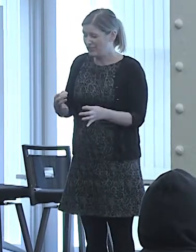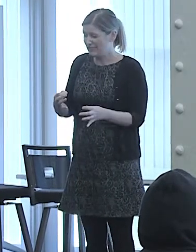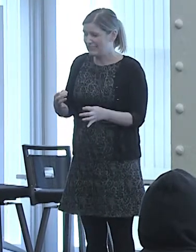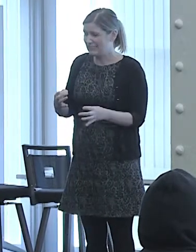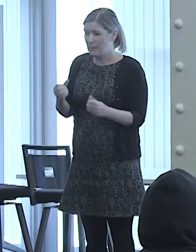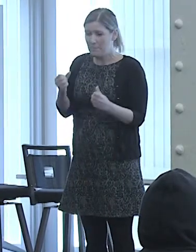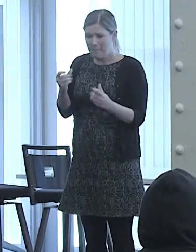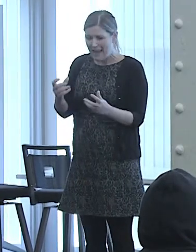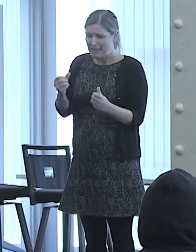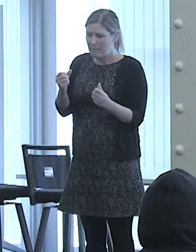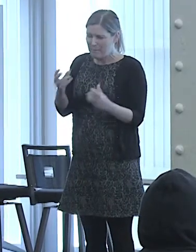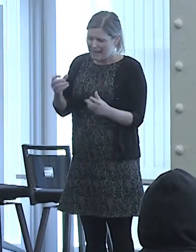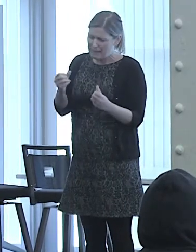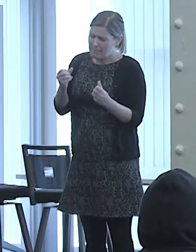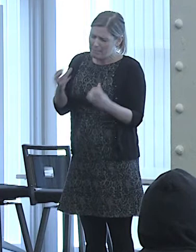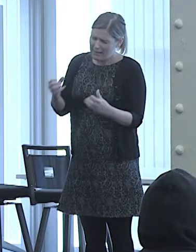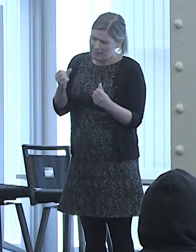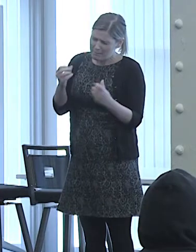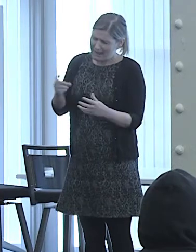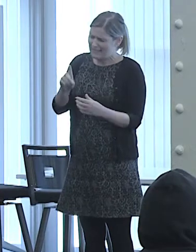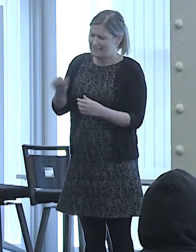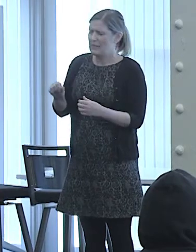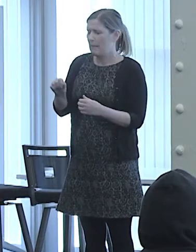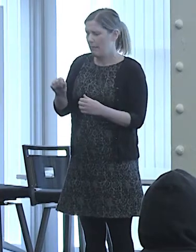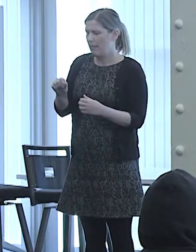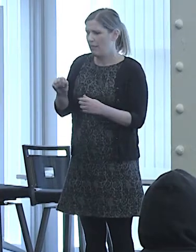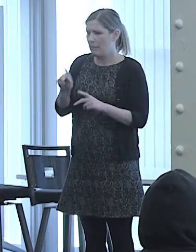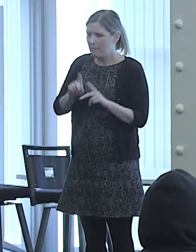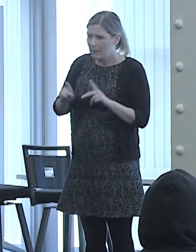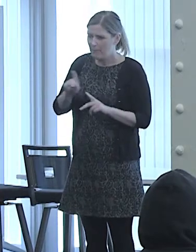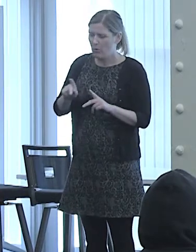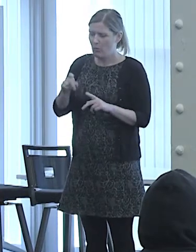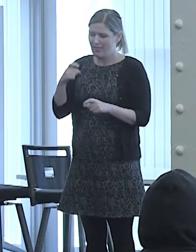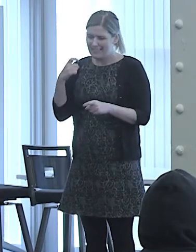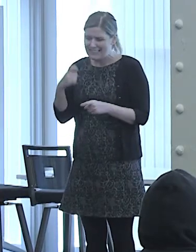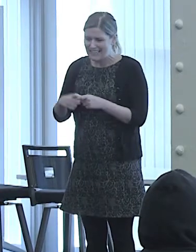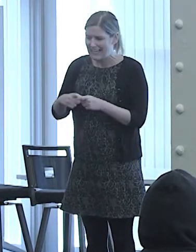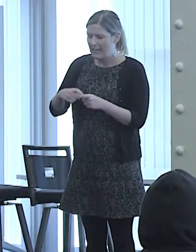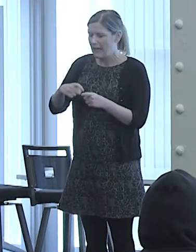of people that are disabled, that are indigenous, that are Latin-X, that are black,